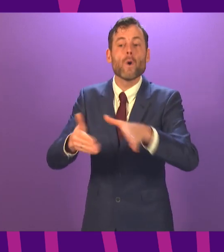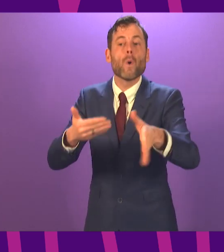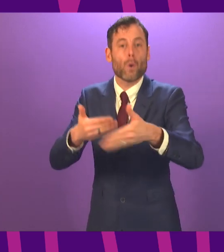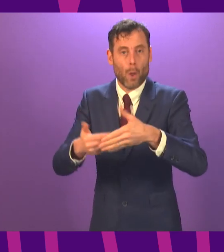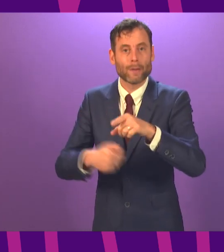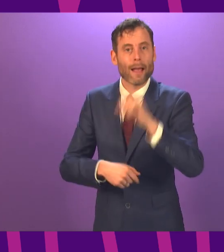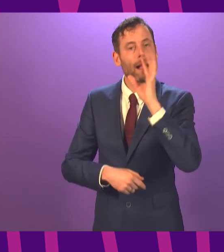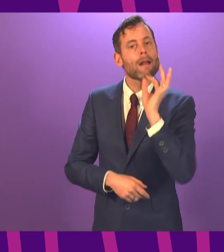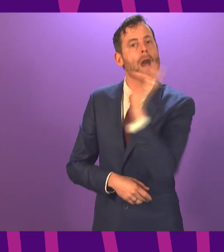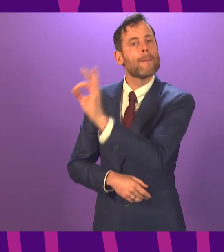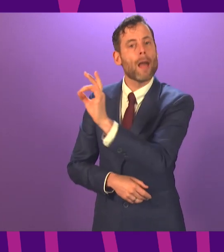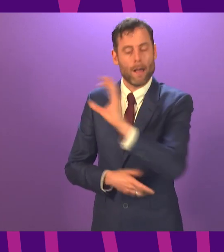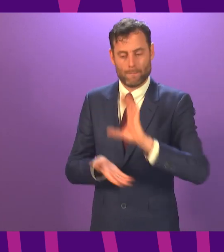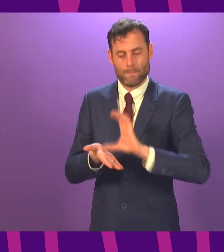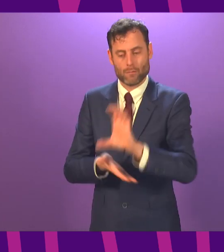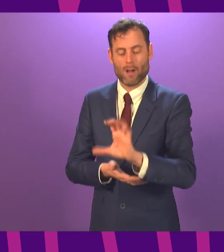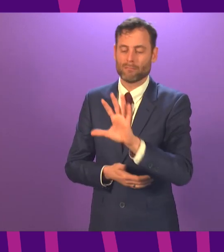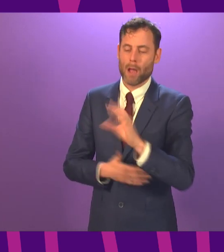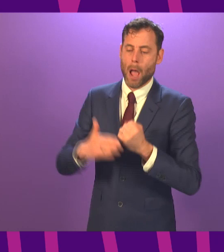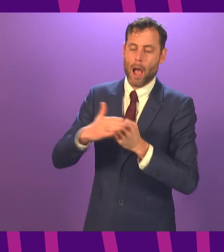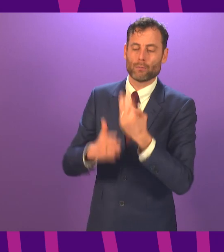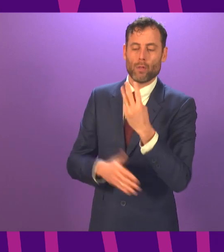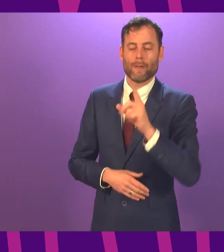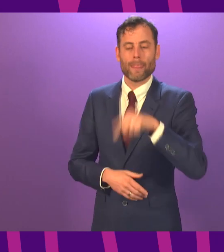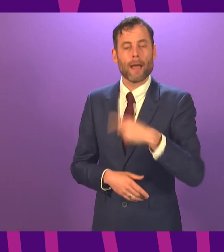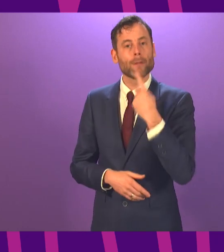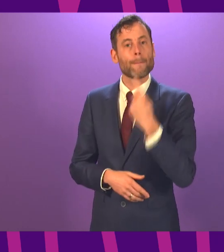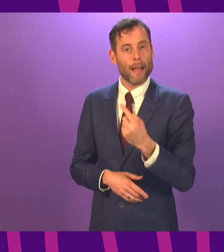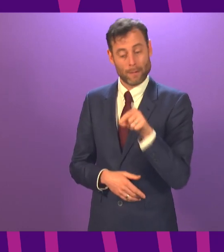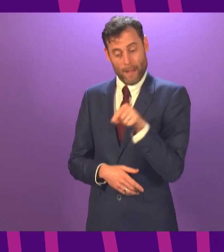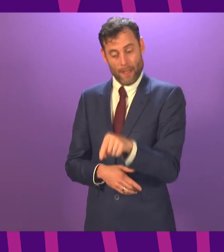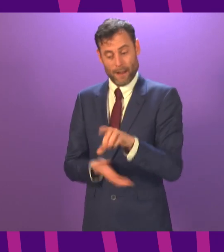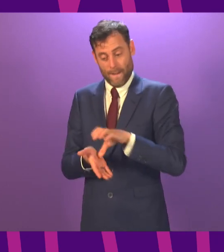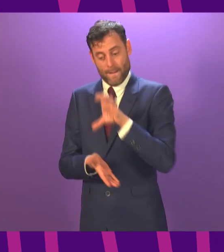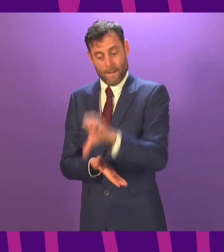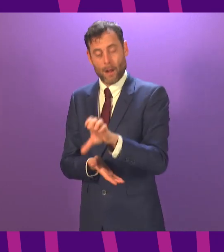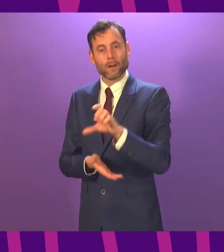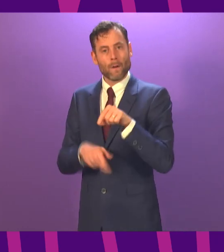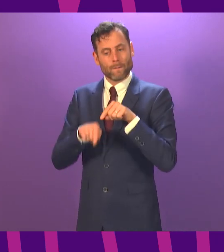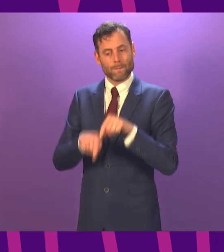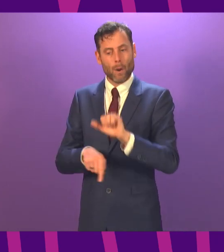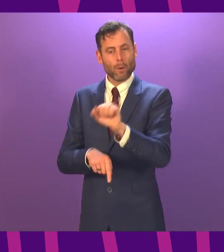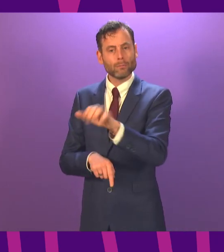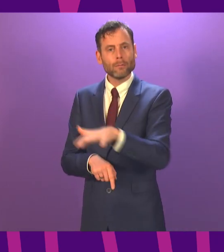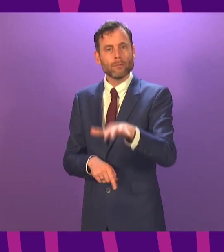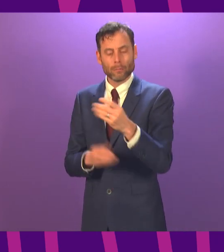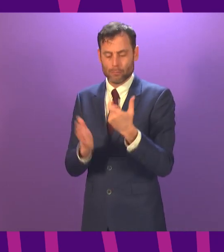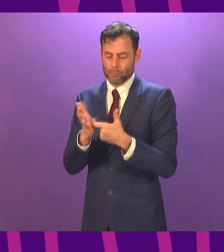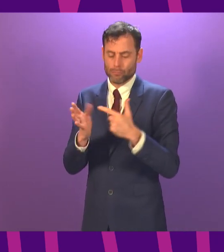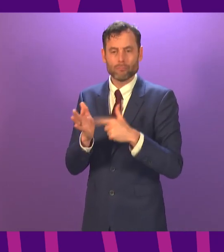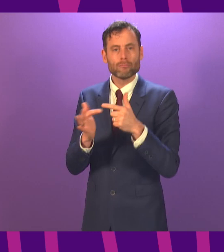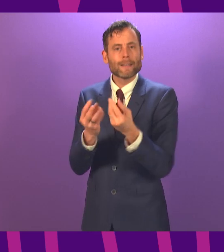eligible for a grant of up to £3,000—the level depends on rateable value. A grant of